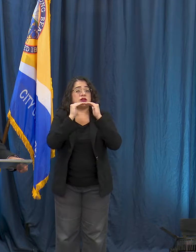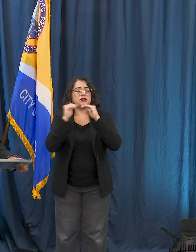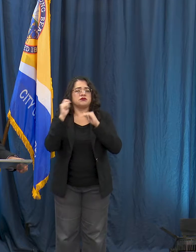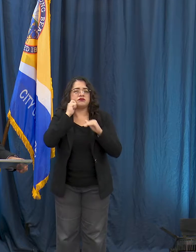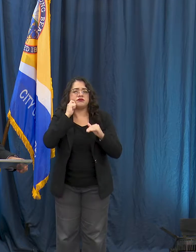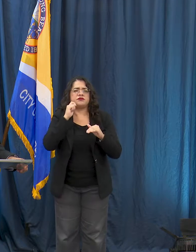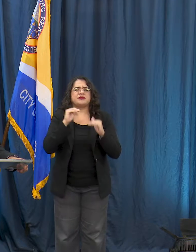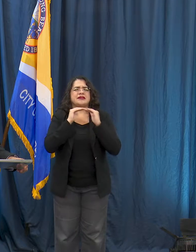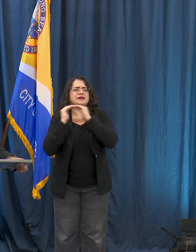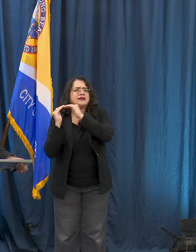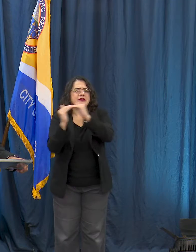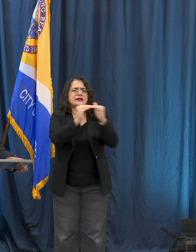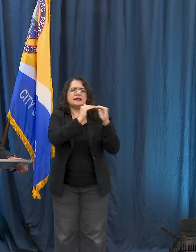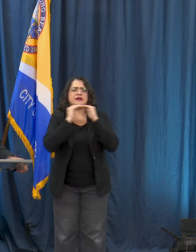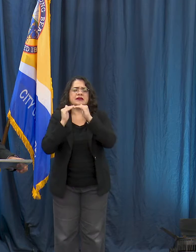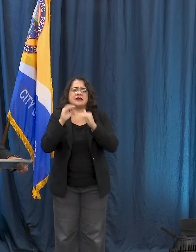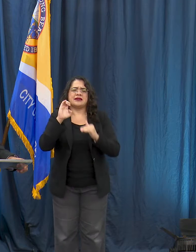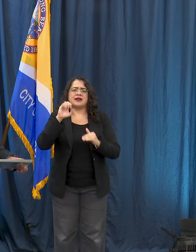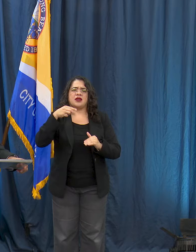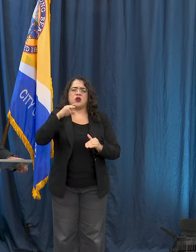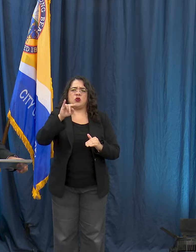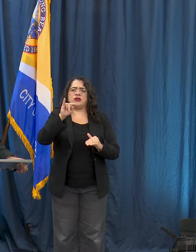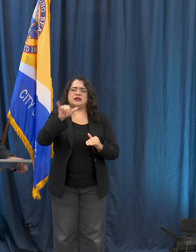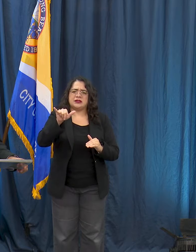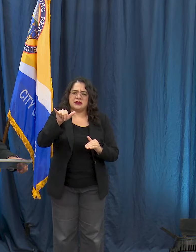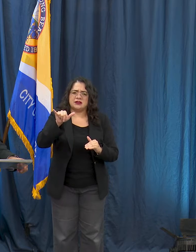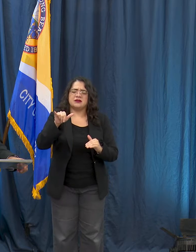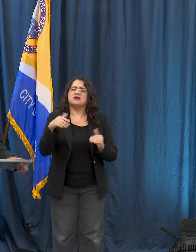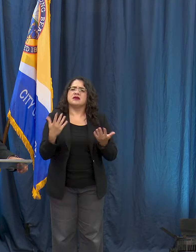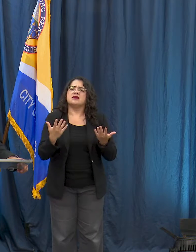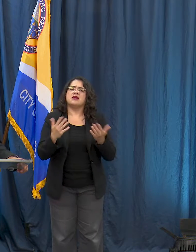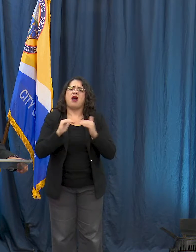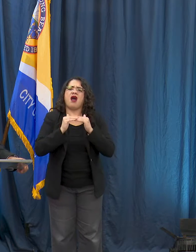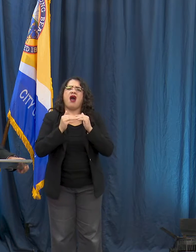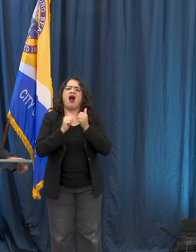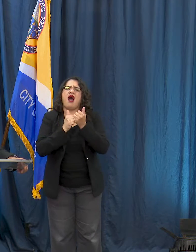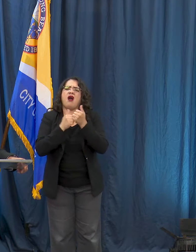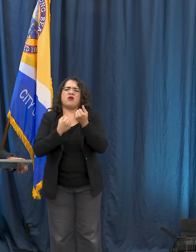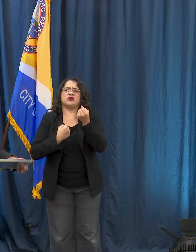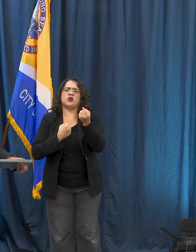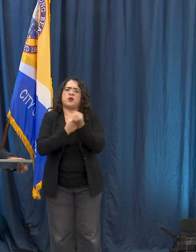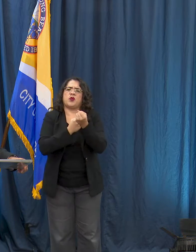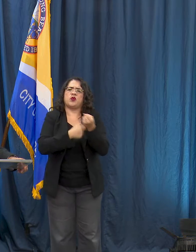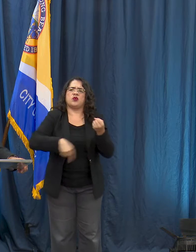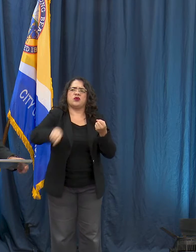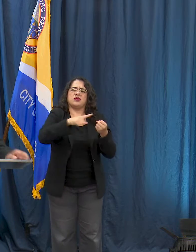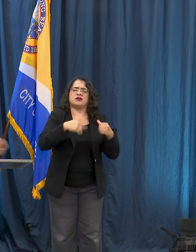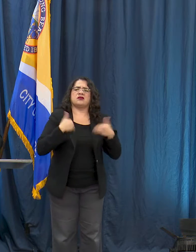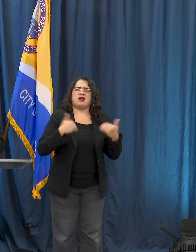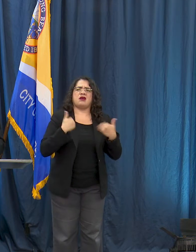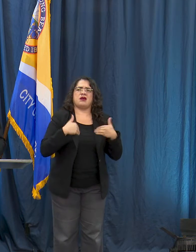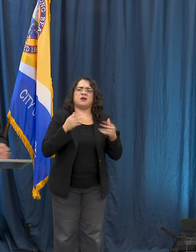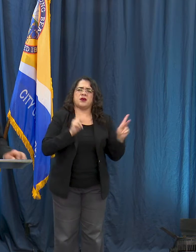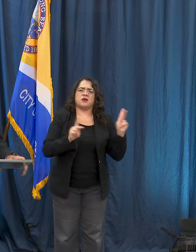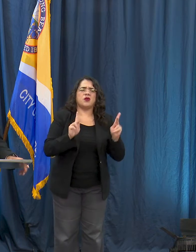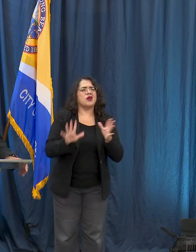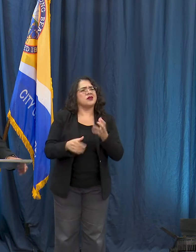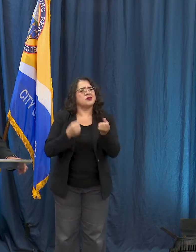what as a city that we can do better to support them, and to support young people, and to support our black community